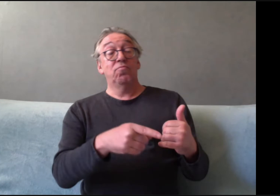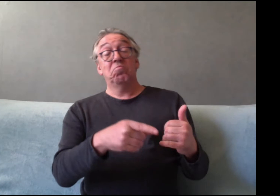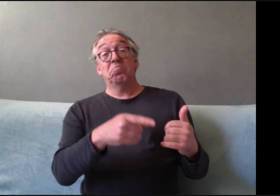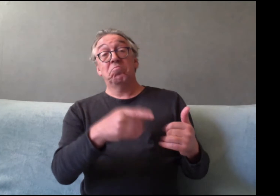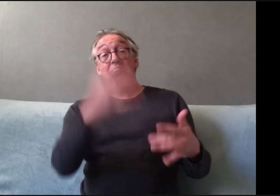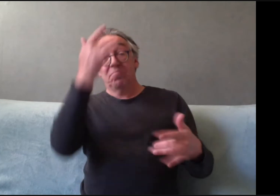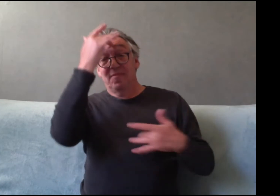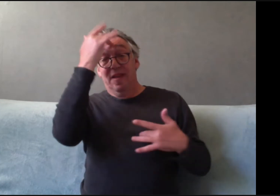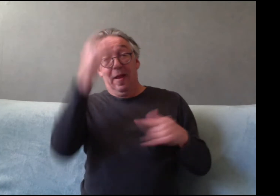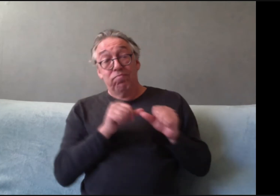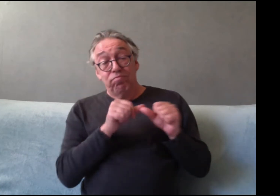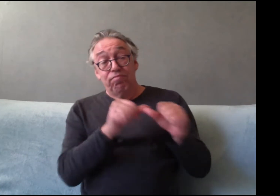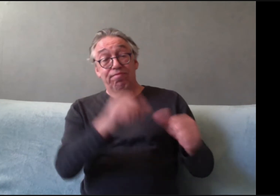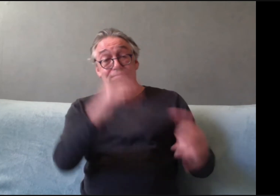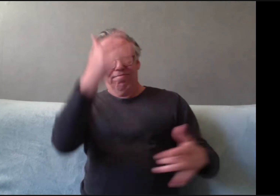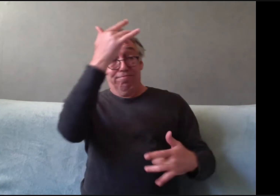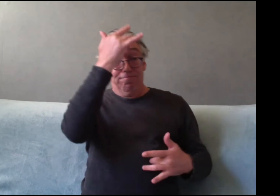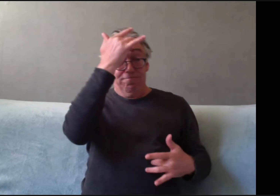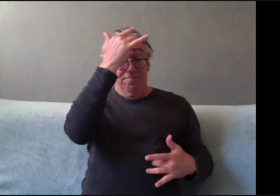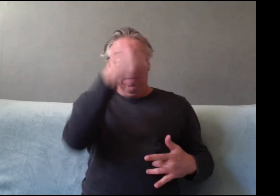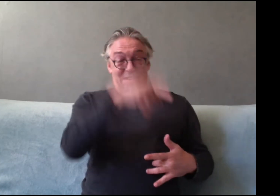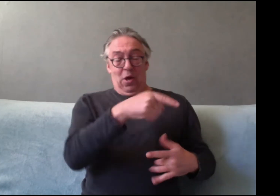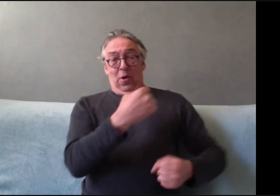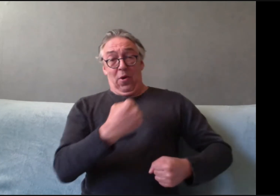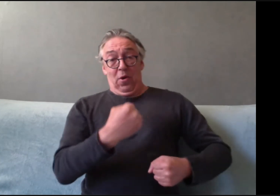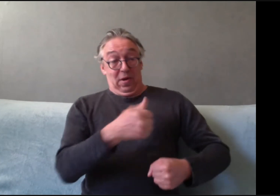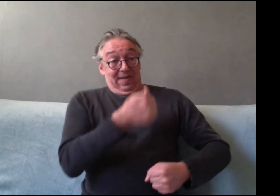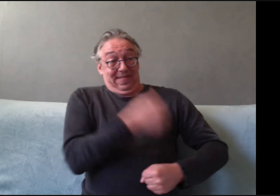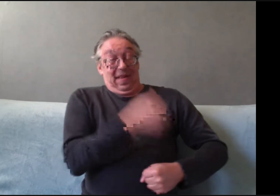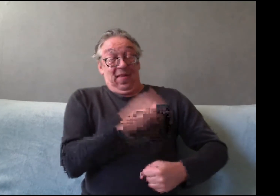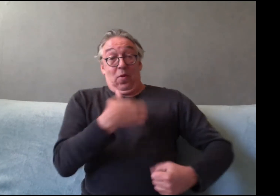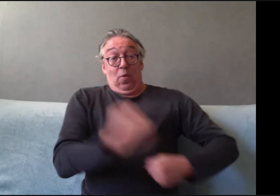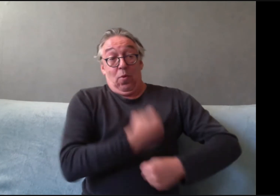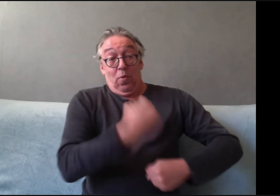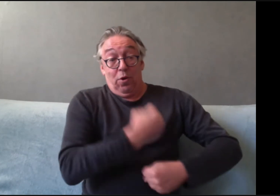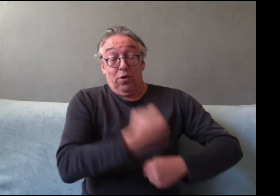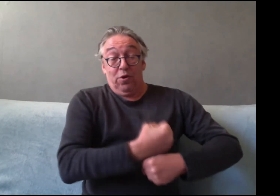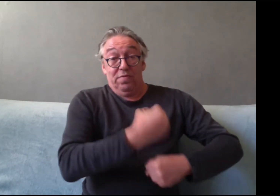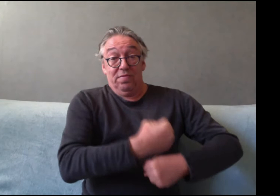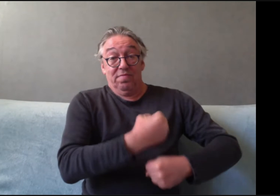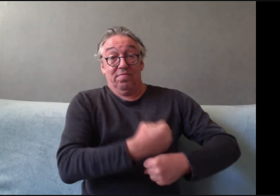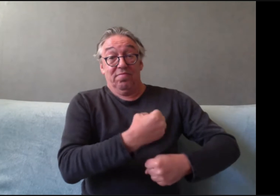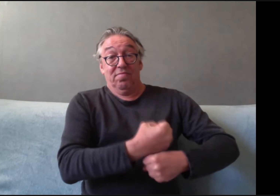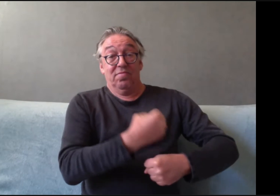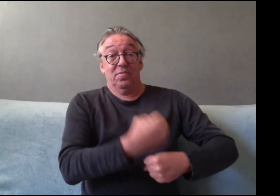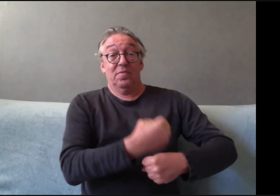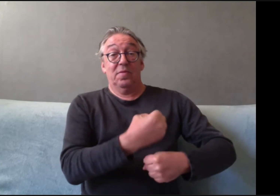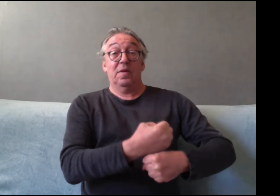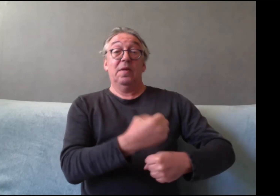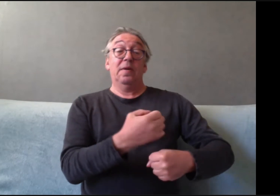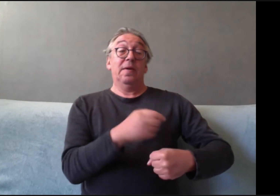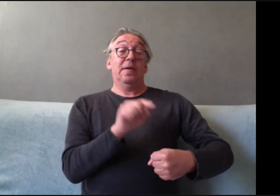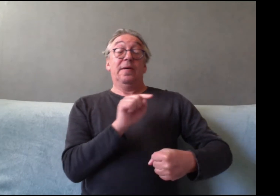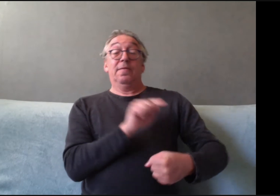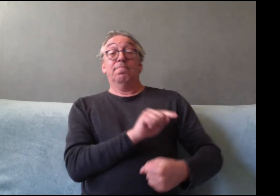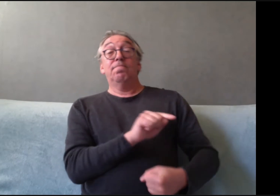They are in the frontline, let's say, so they either go back to office,